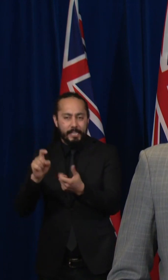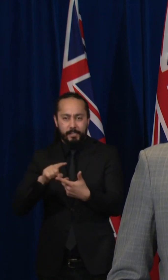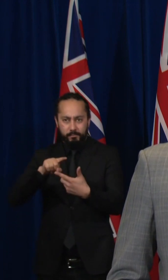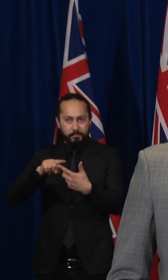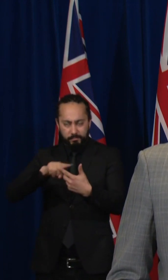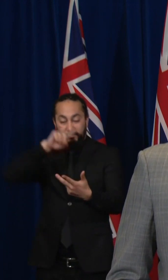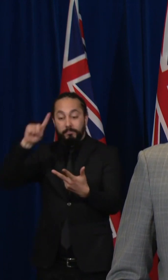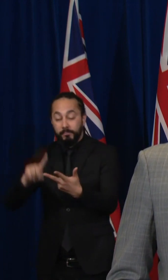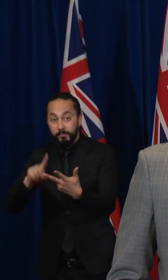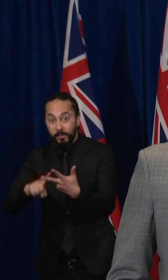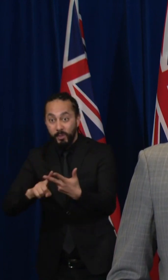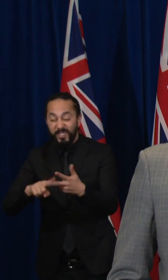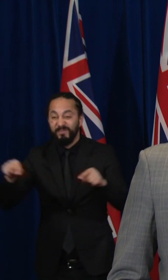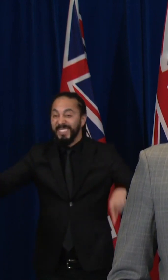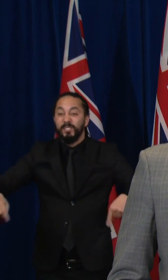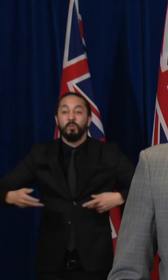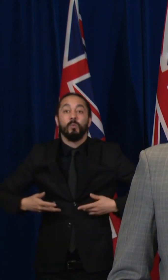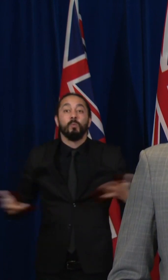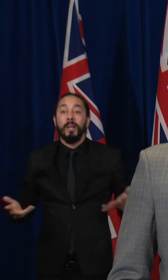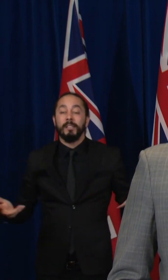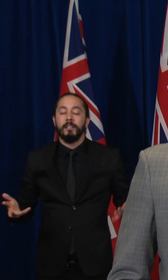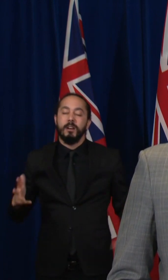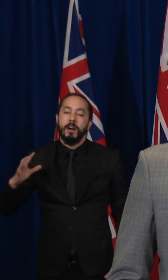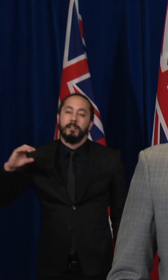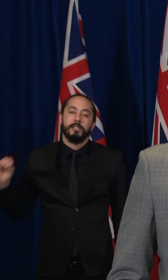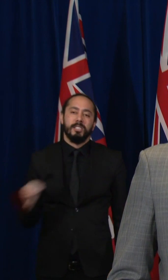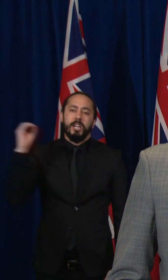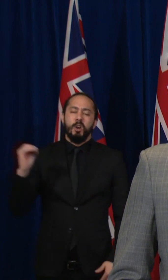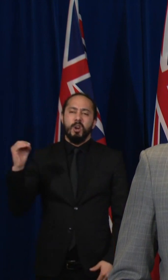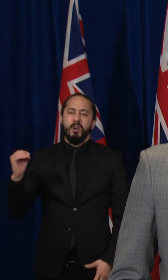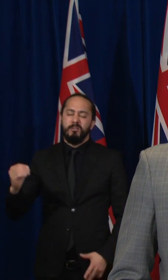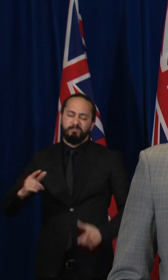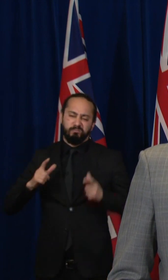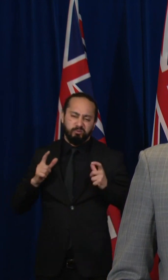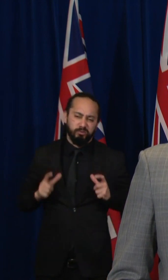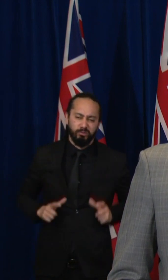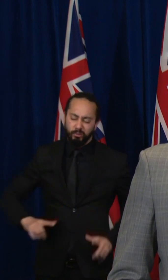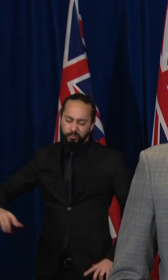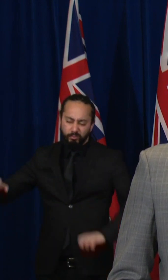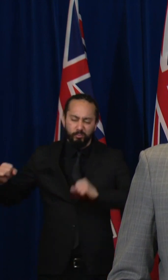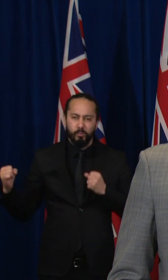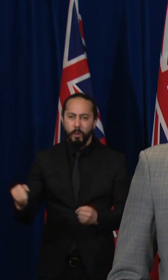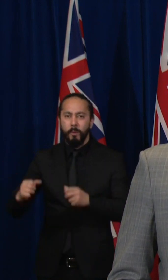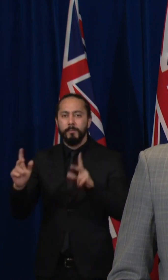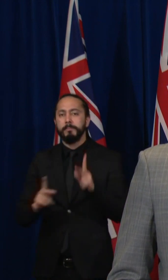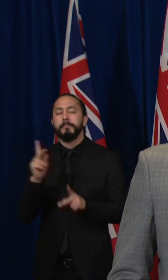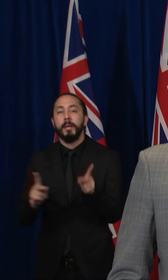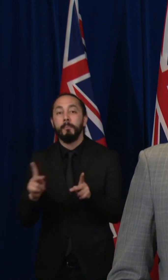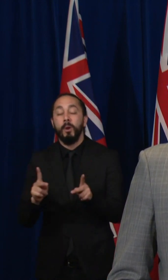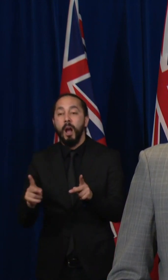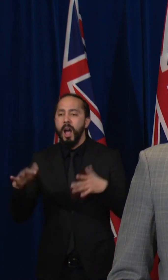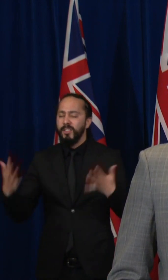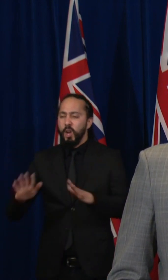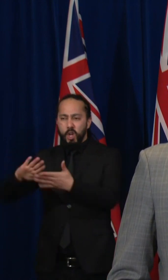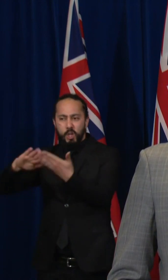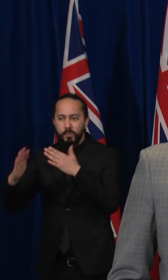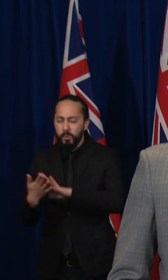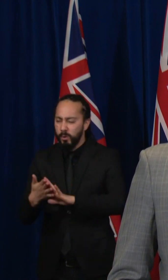some testing whether that nation, or any nation so conceived, of the most resilient people, vibrant communities and innovative businesses and so dedicated, can long endure. anywhere. The work ahead is